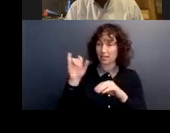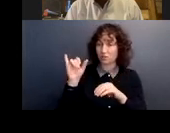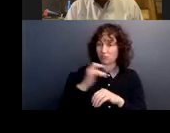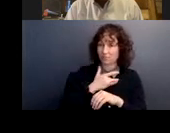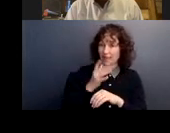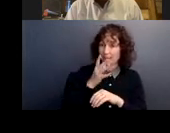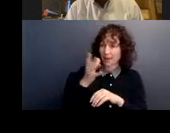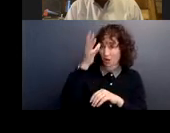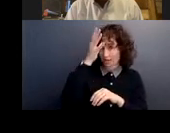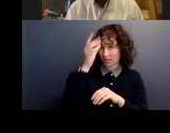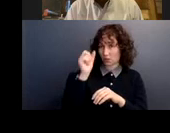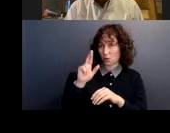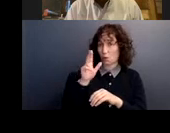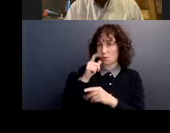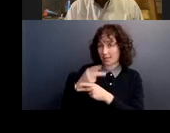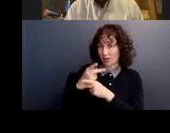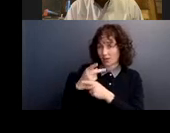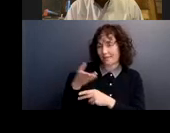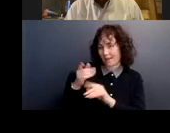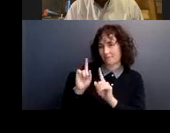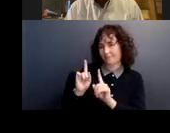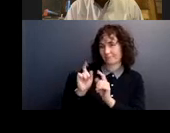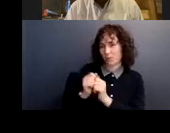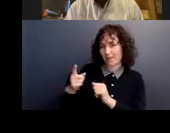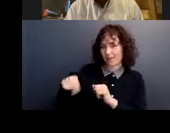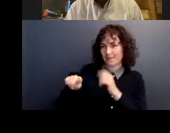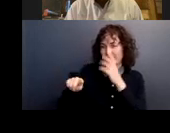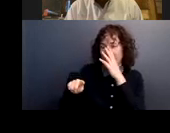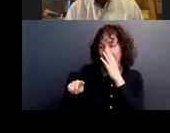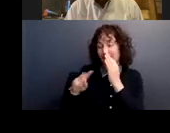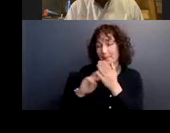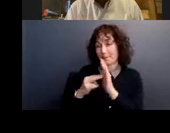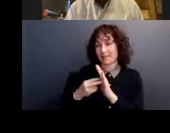or caregiver is right there with them So they're actually doing it